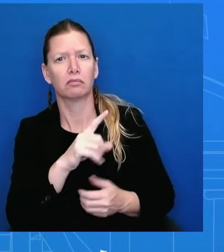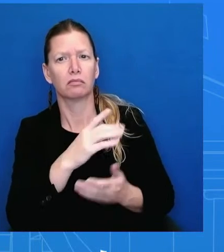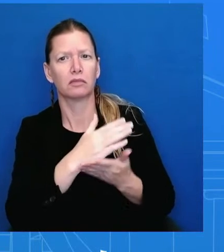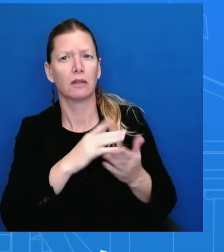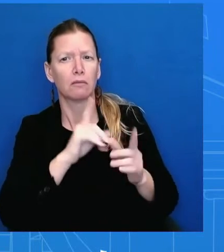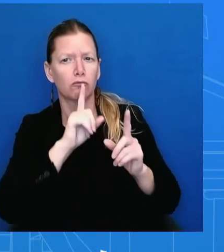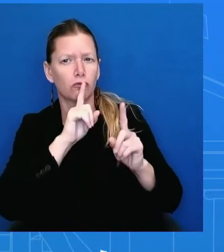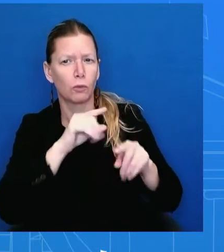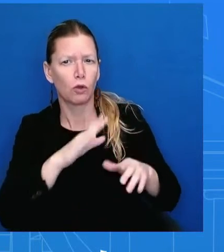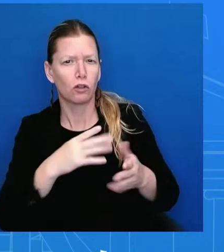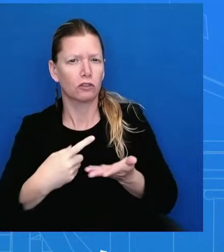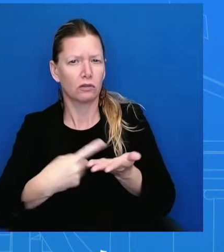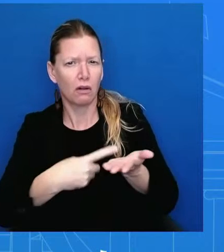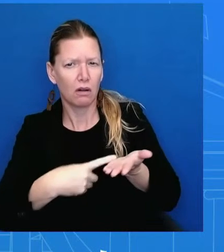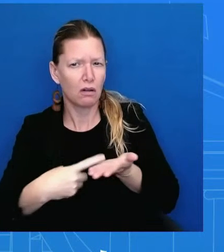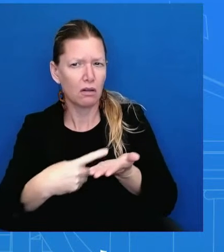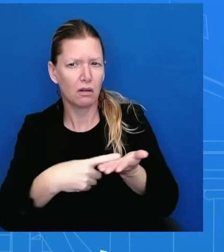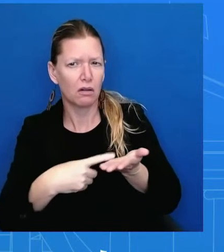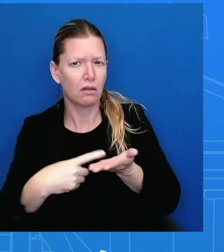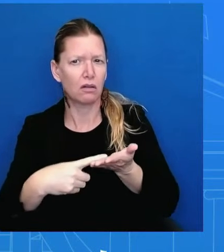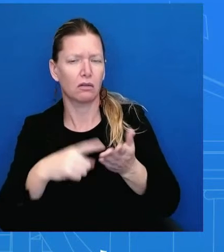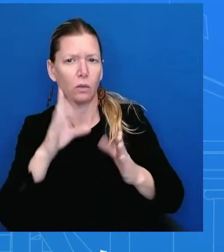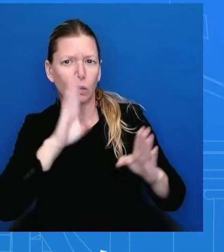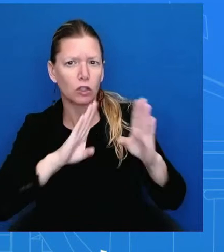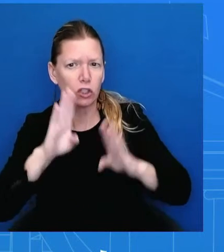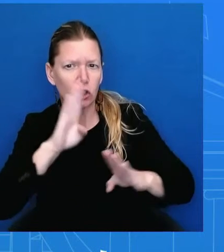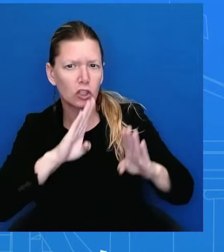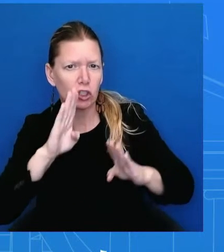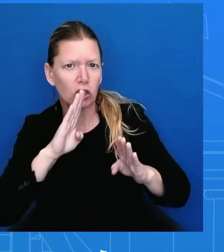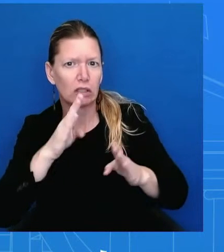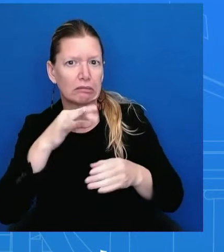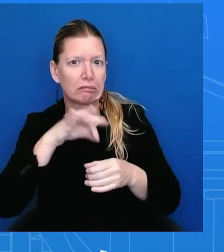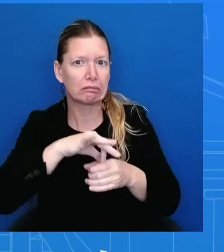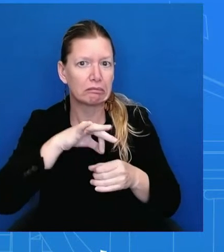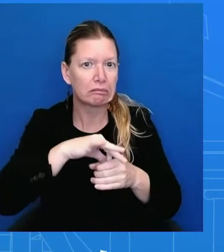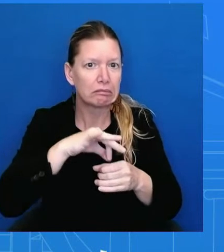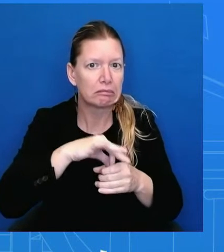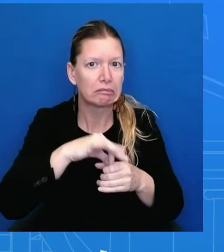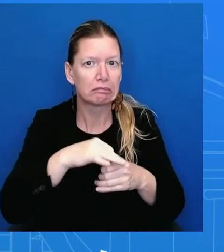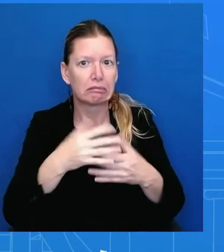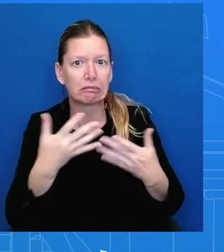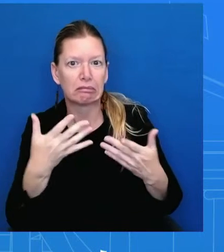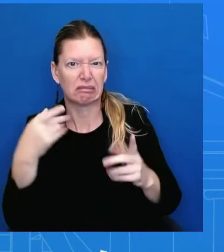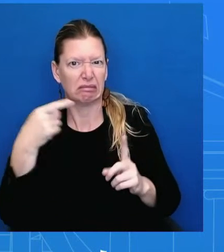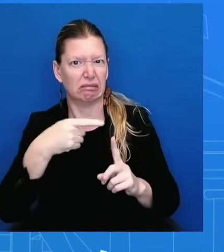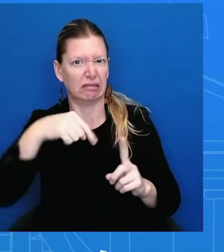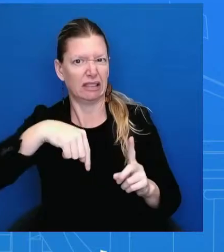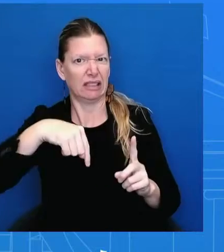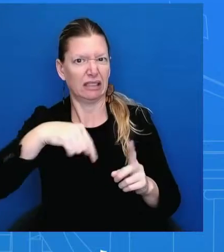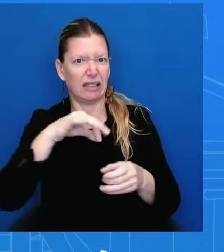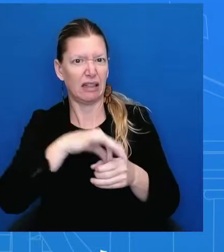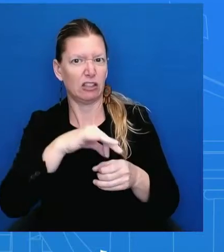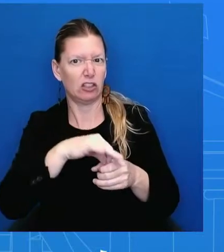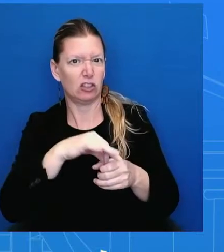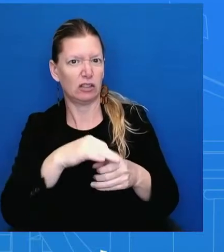but I'm not aware of any specific conversations here. Ms. Jean-Pierre: Go ahead, Kelly O. The Press: Just want to circle back, Admiral, on Ed's question.